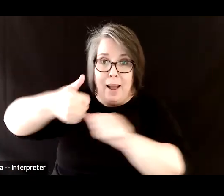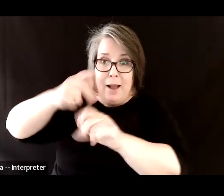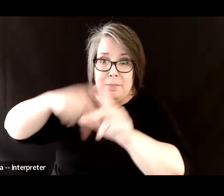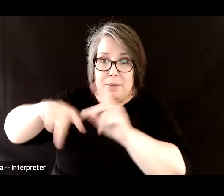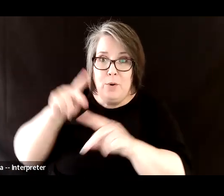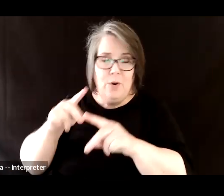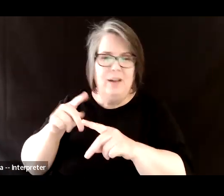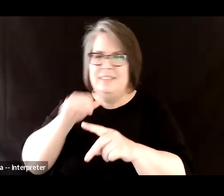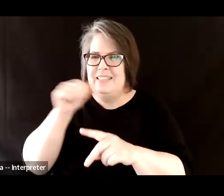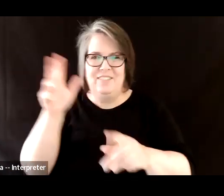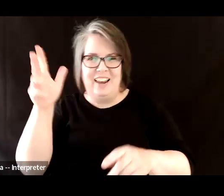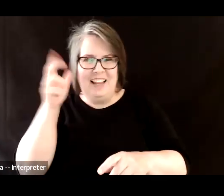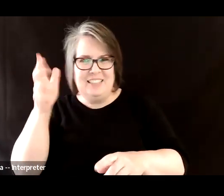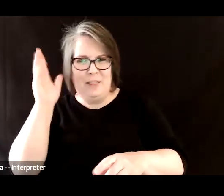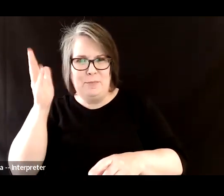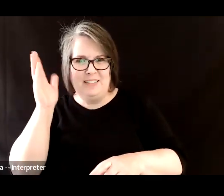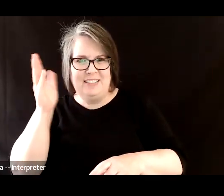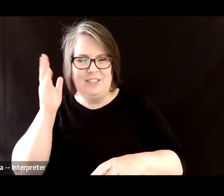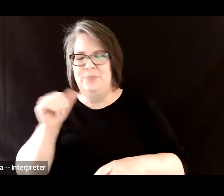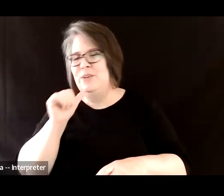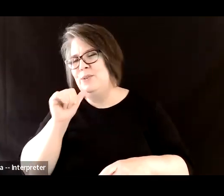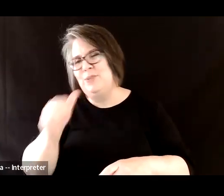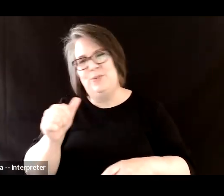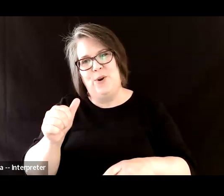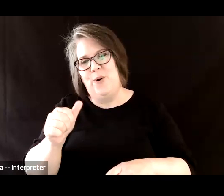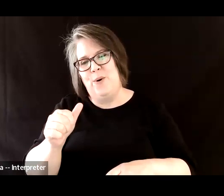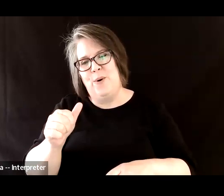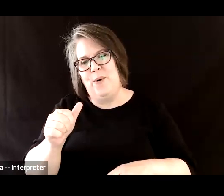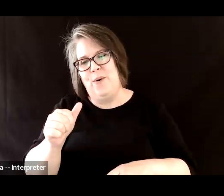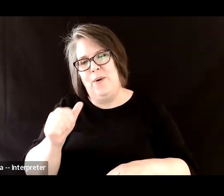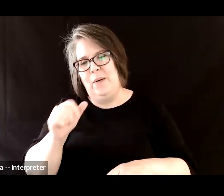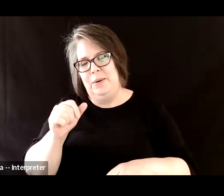listening to their presentation. So don't take for granted how